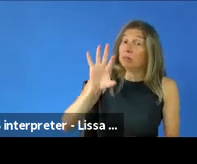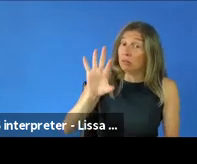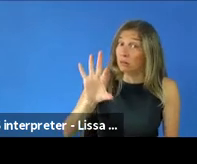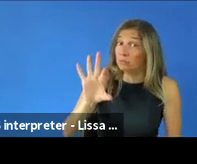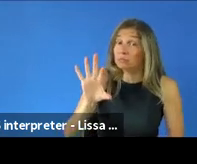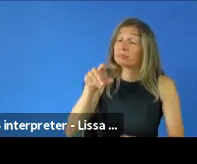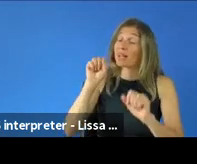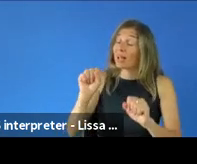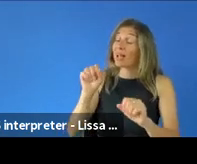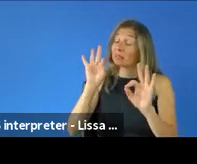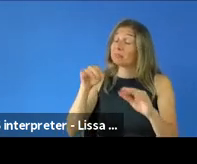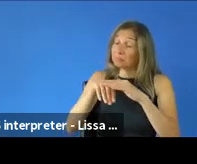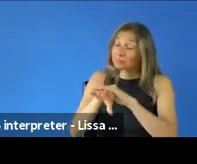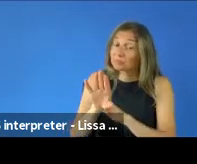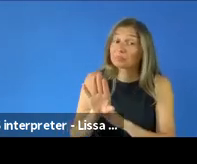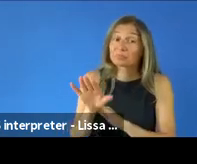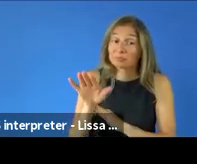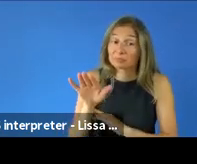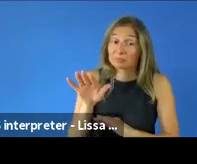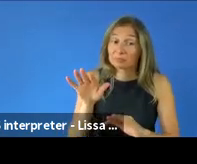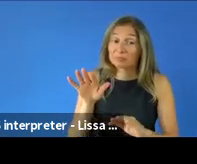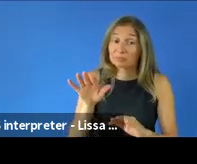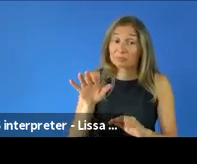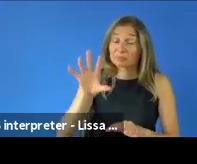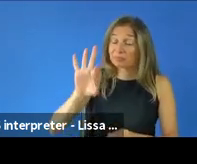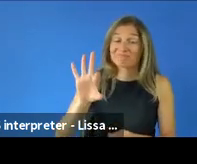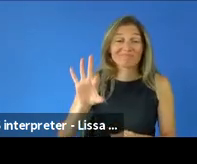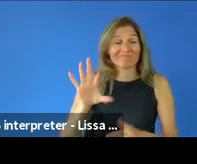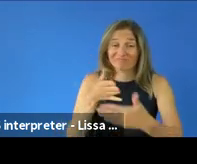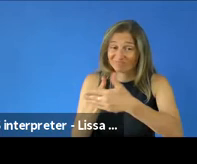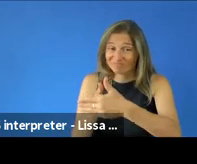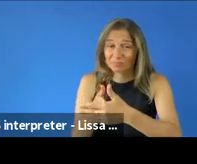alone. They're less likely to have accessible toilets and